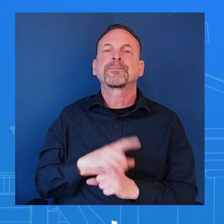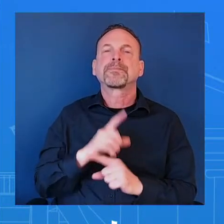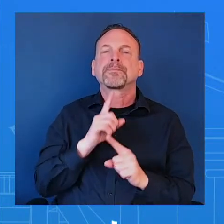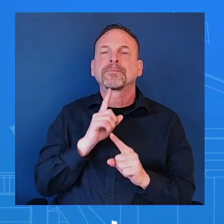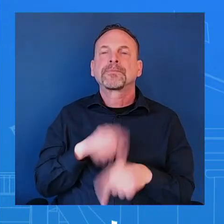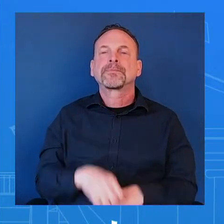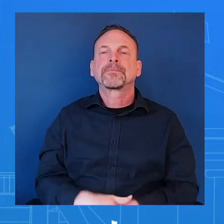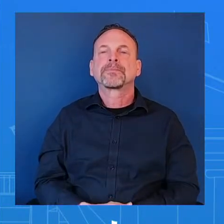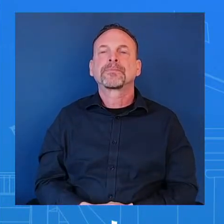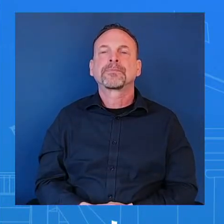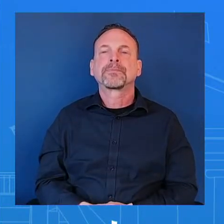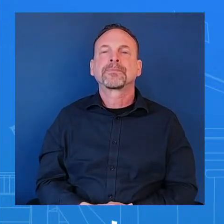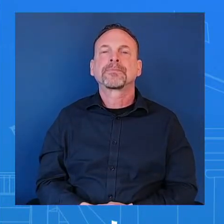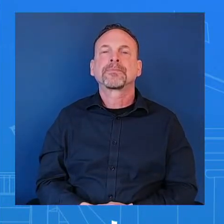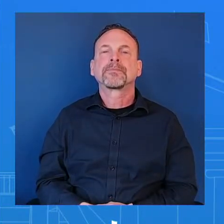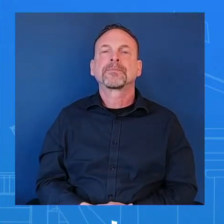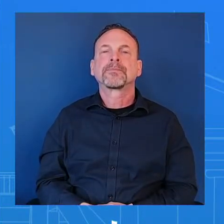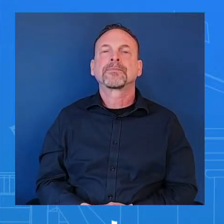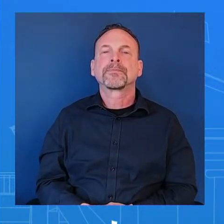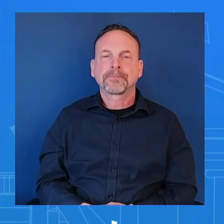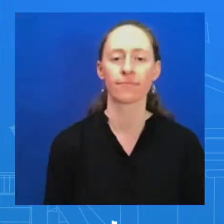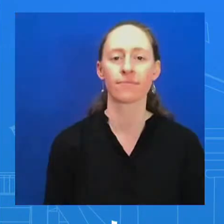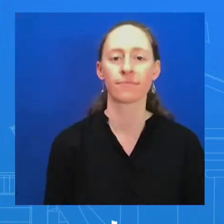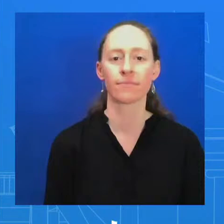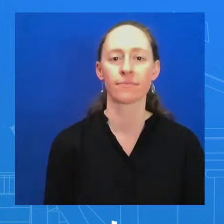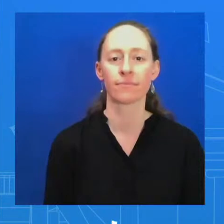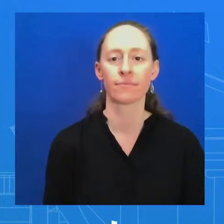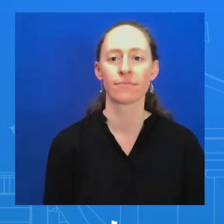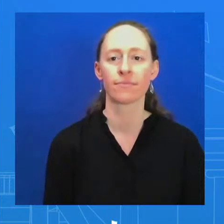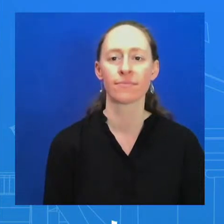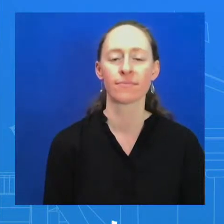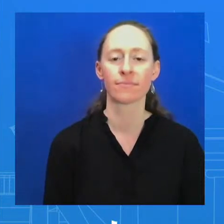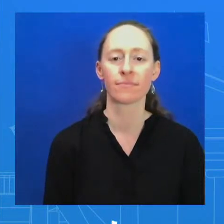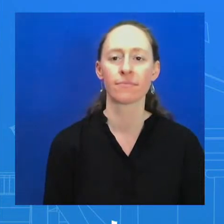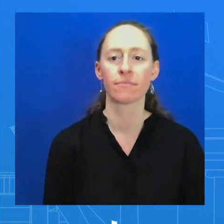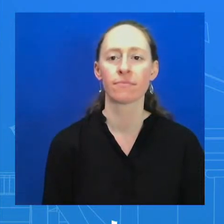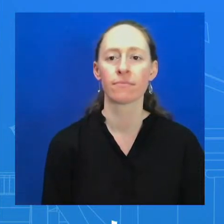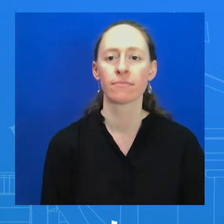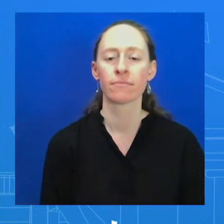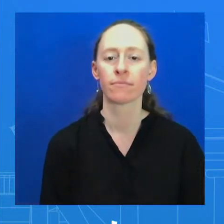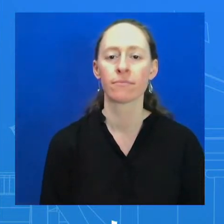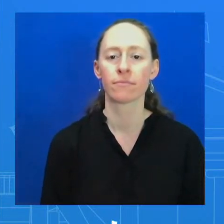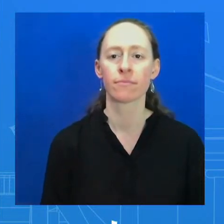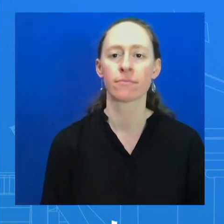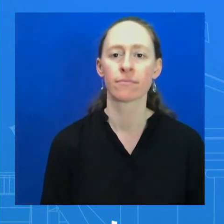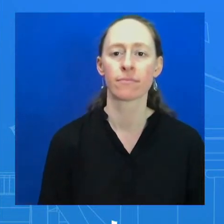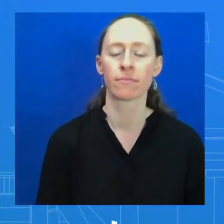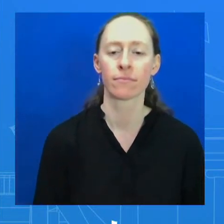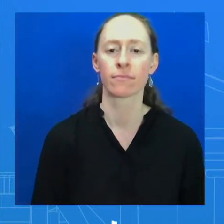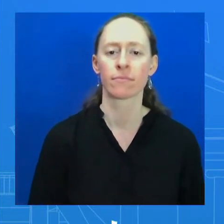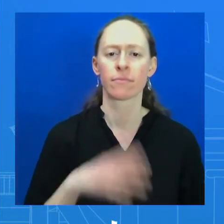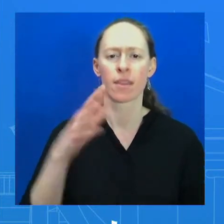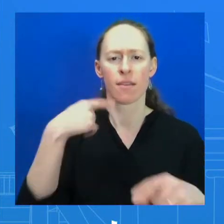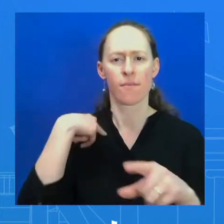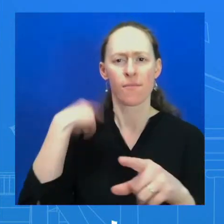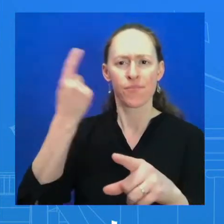But we have said we're going to keep these meetings private so that we gave folks who attended the meeting the --